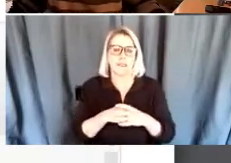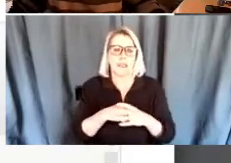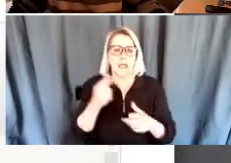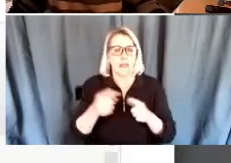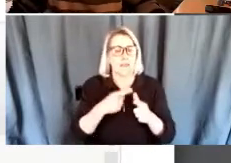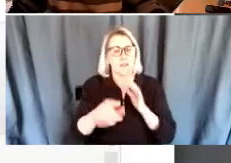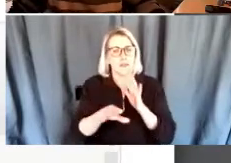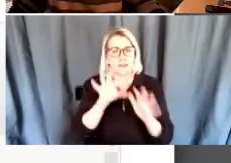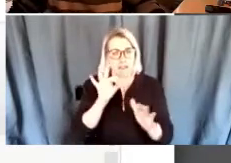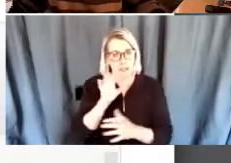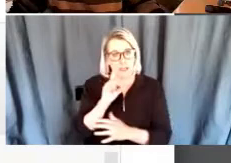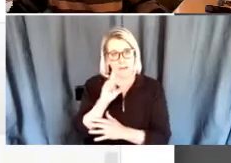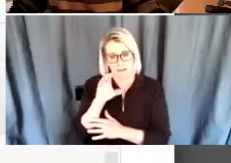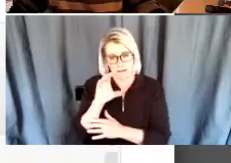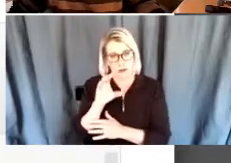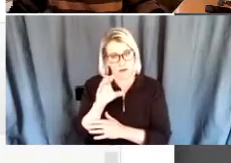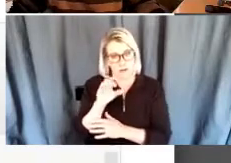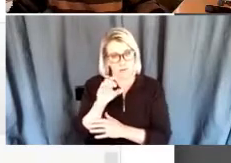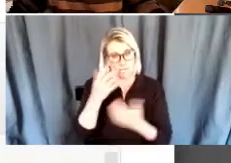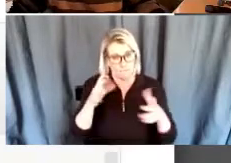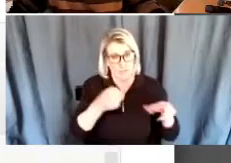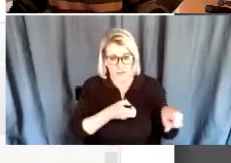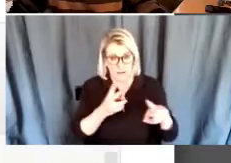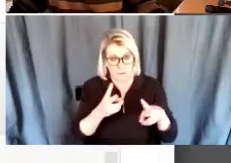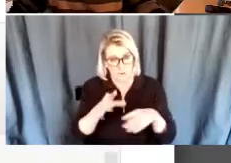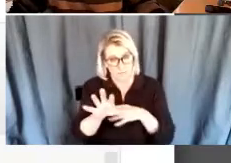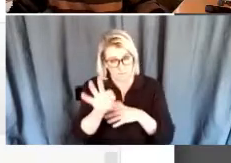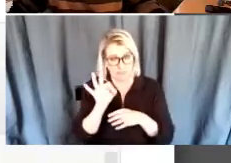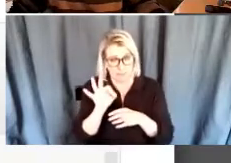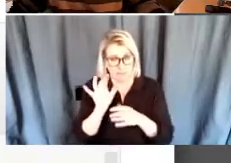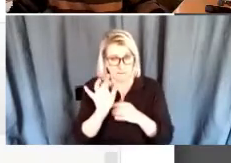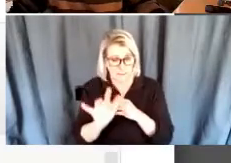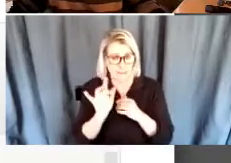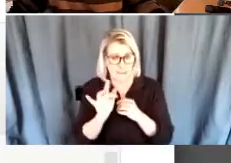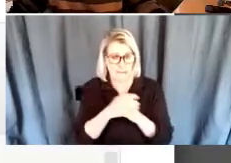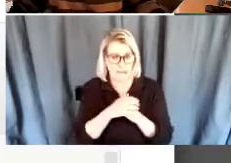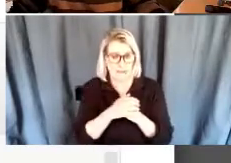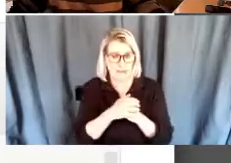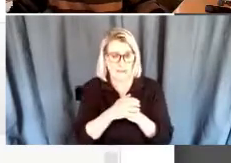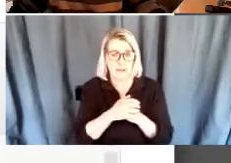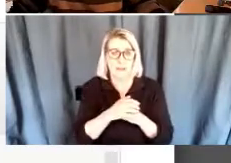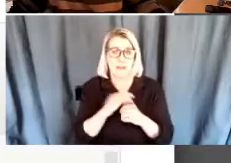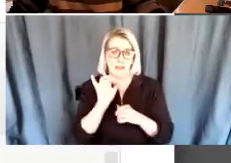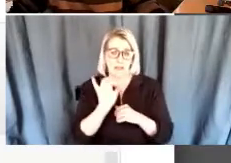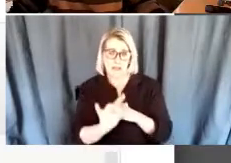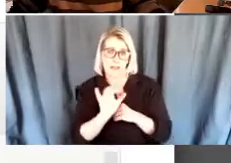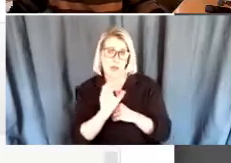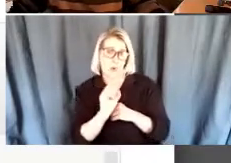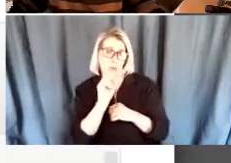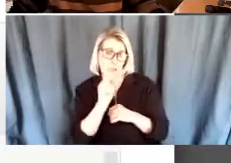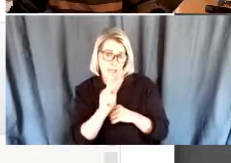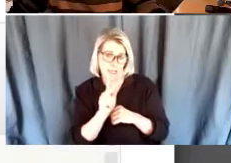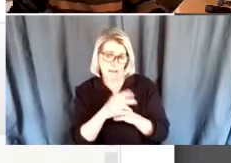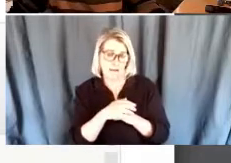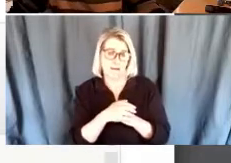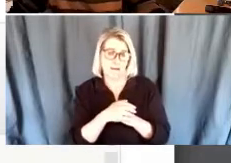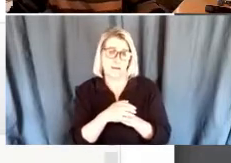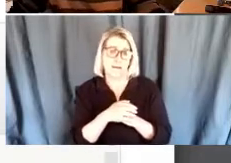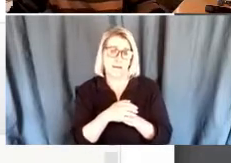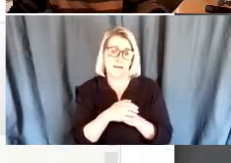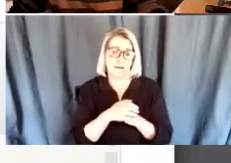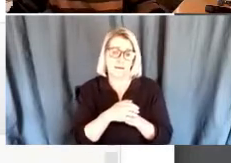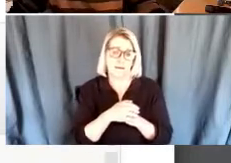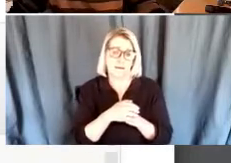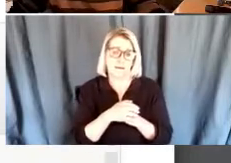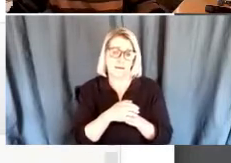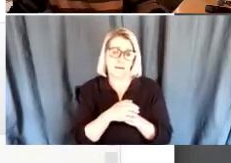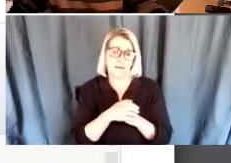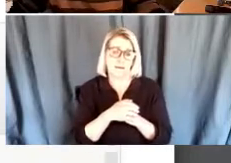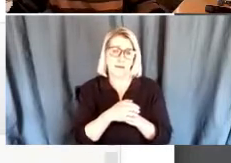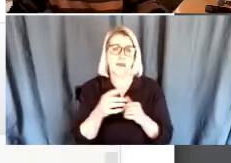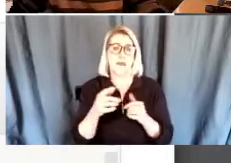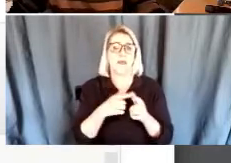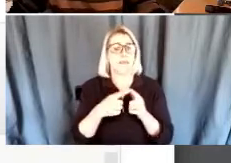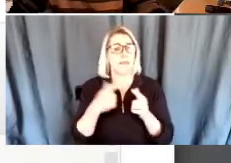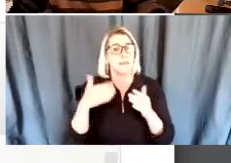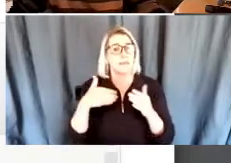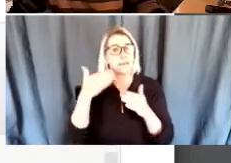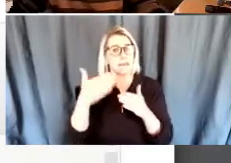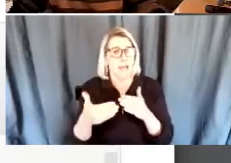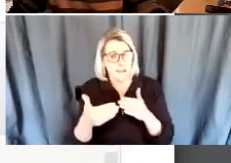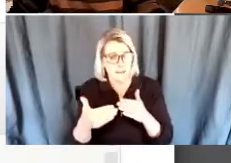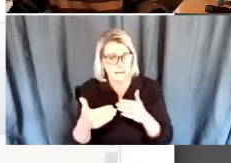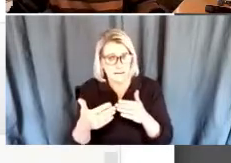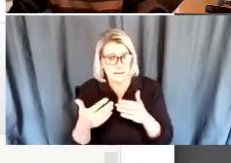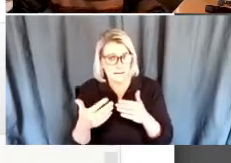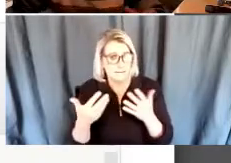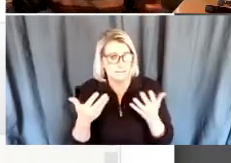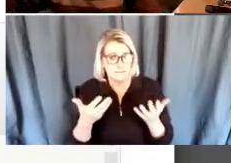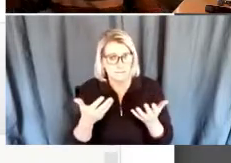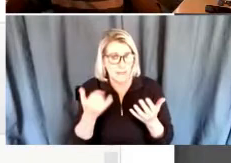you uploaded. Click OK. Then the next thing you need to do, is if you want to stay on